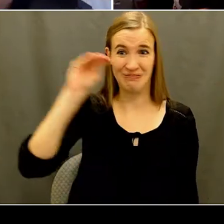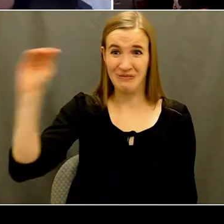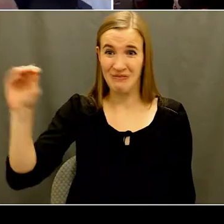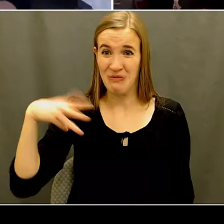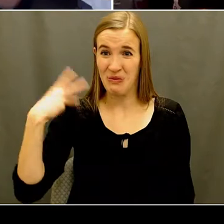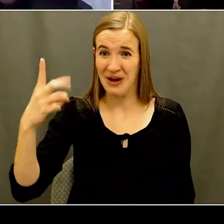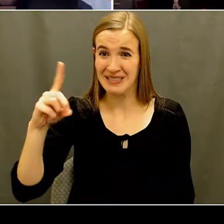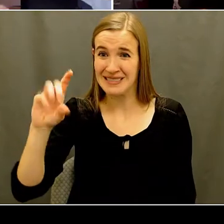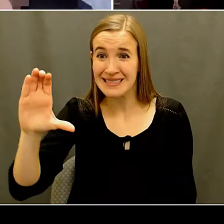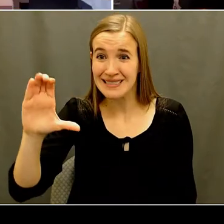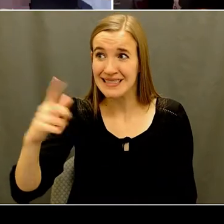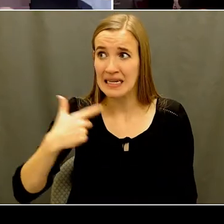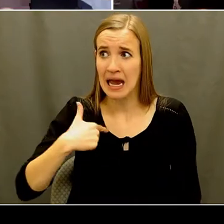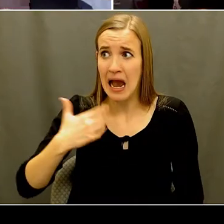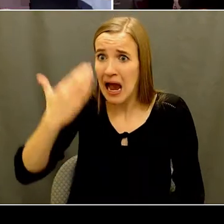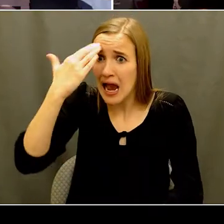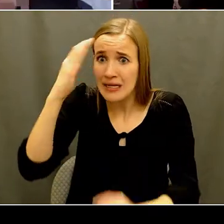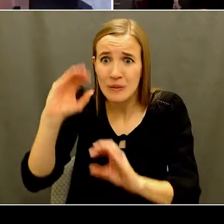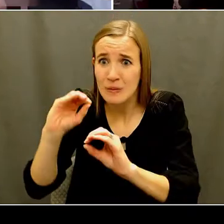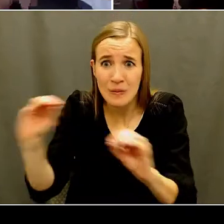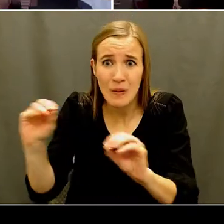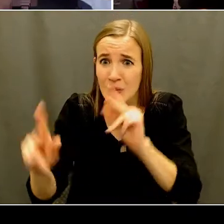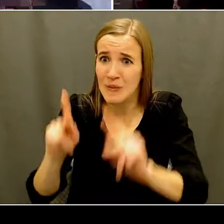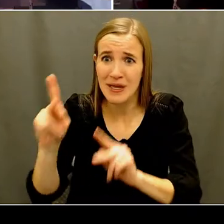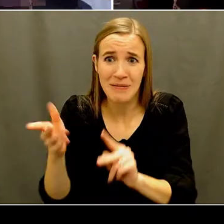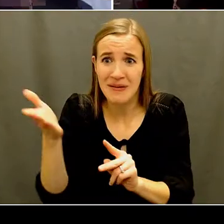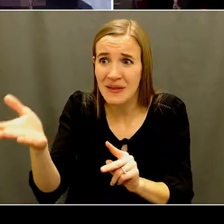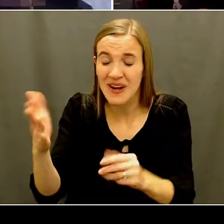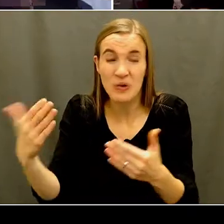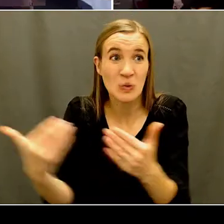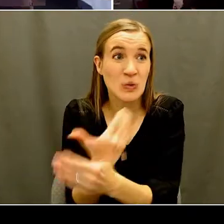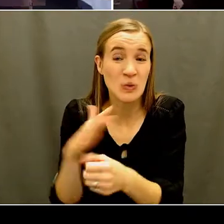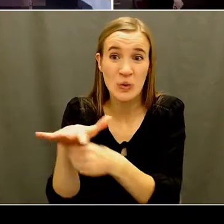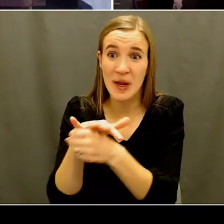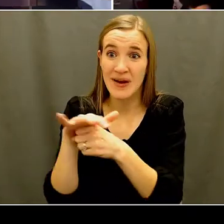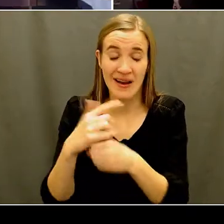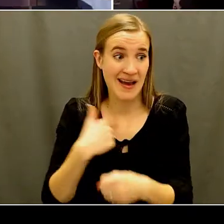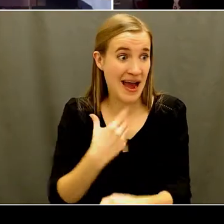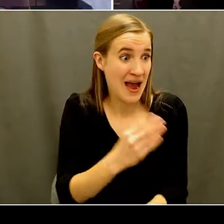White House, that job had an expiration date. My family thought that I was